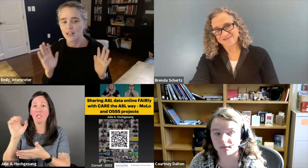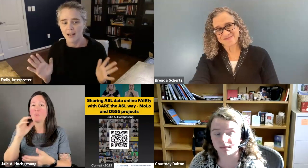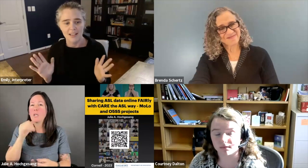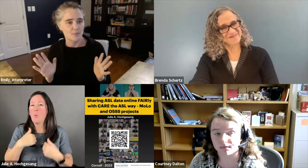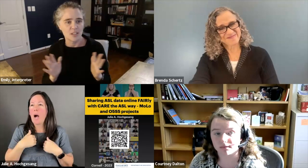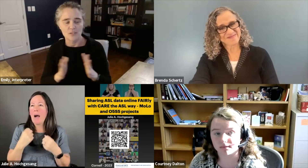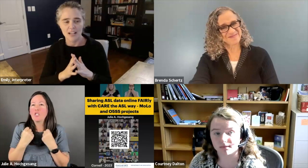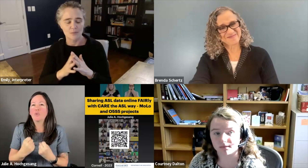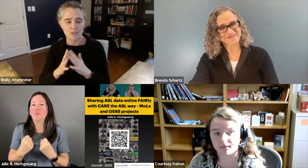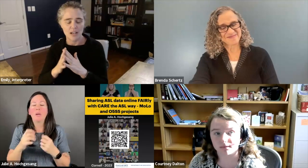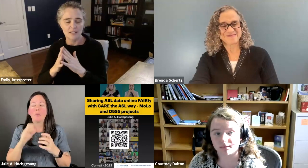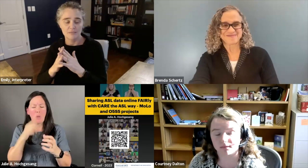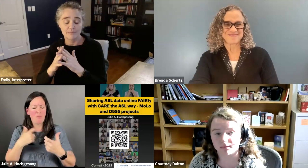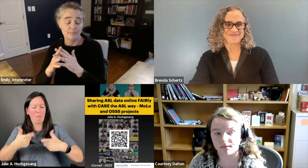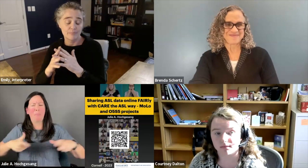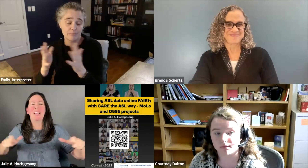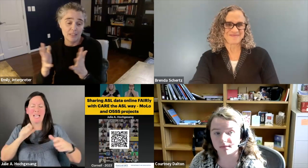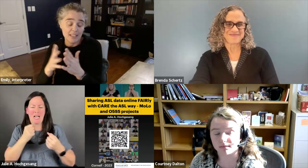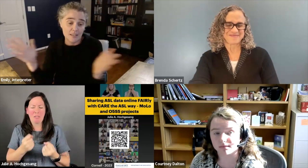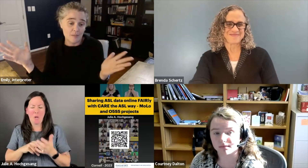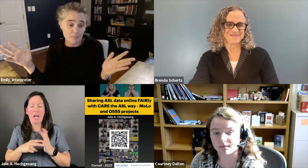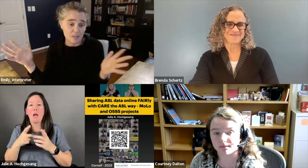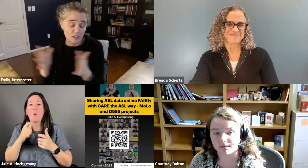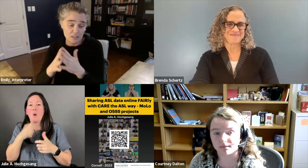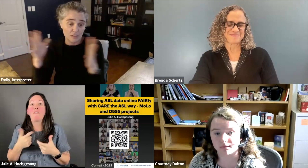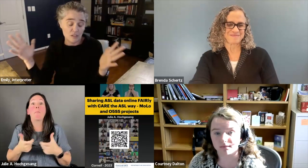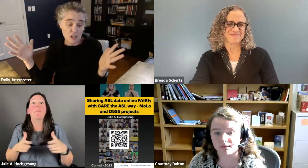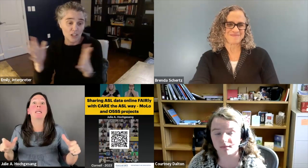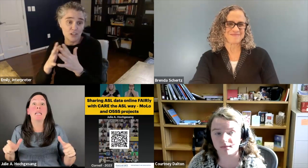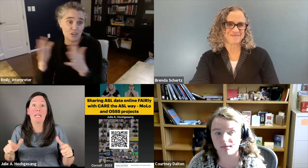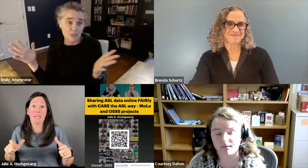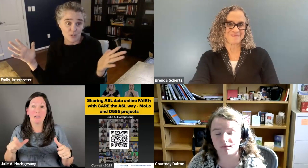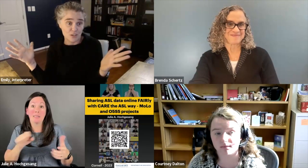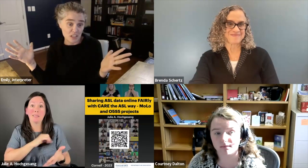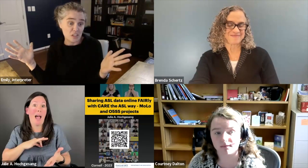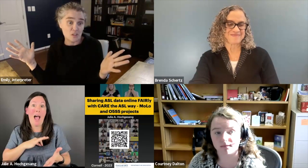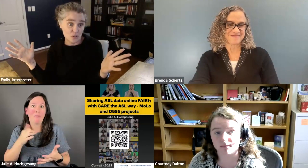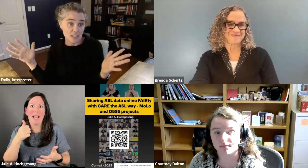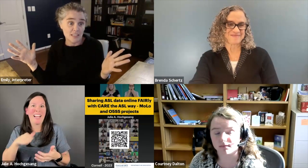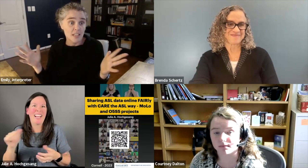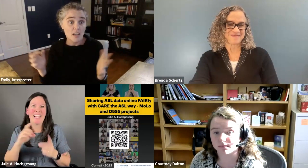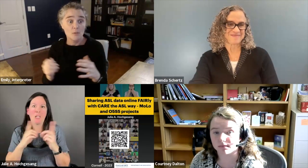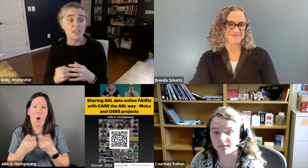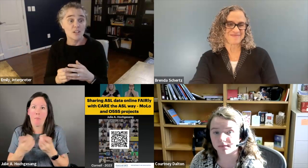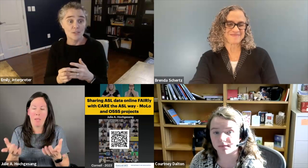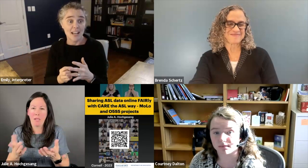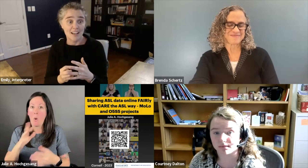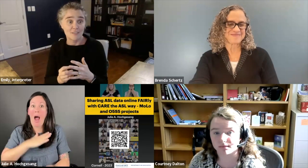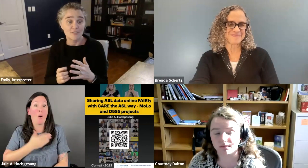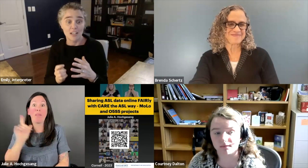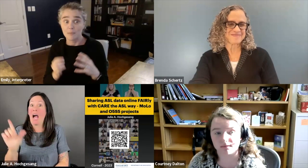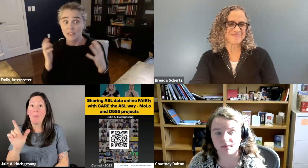not we don't we're not like large research institutions we don't have a